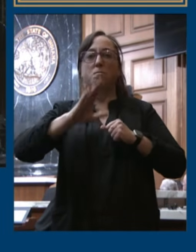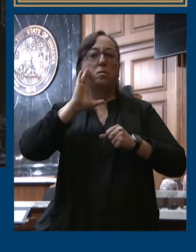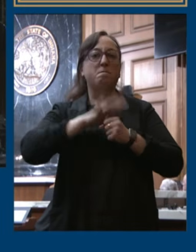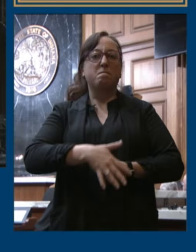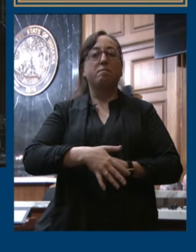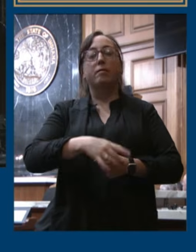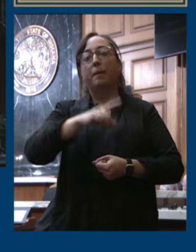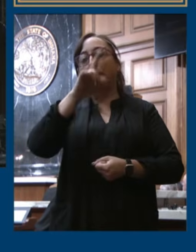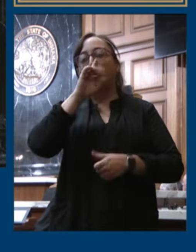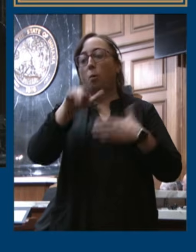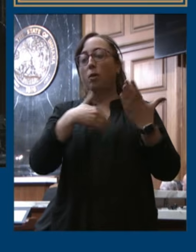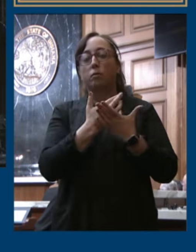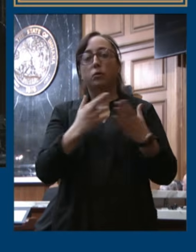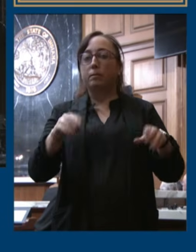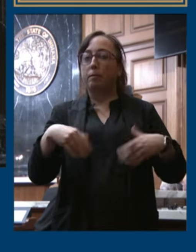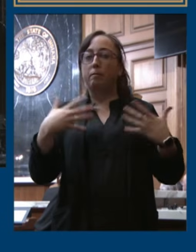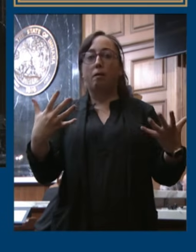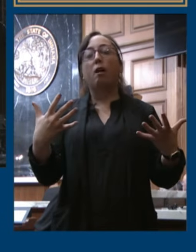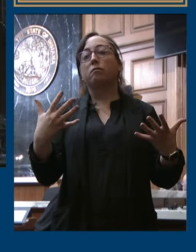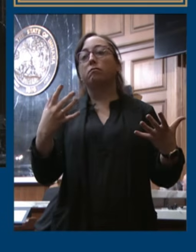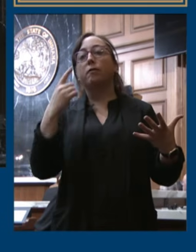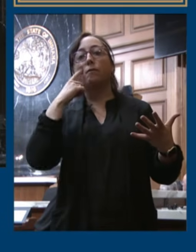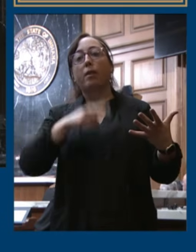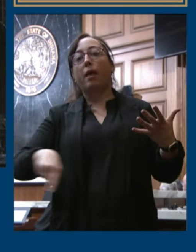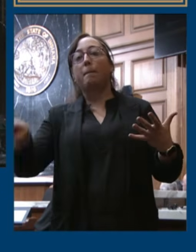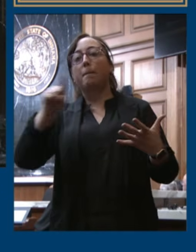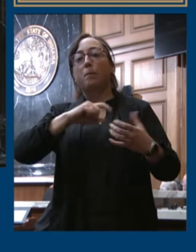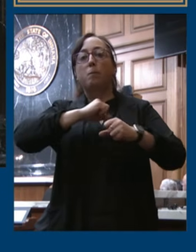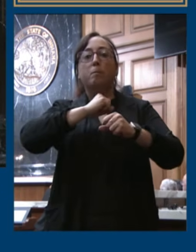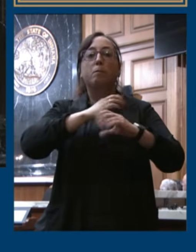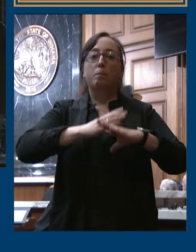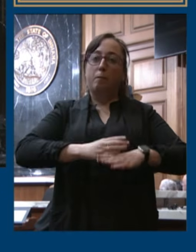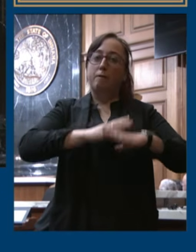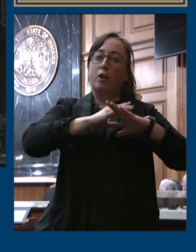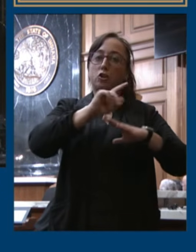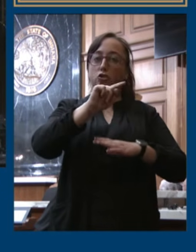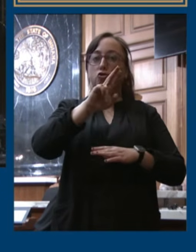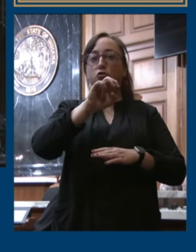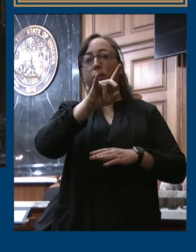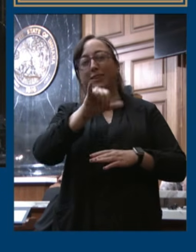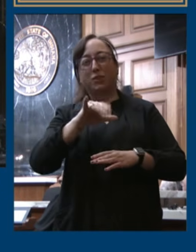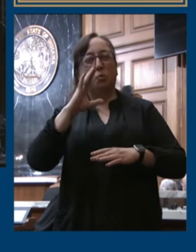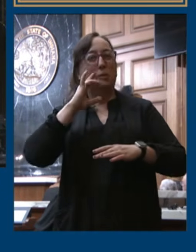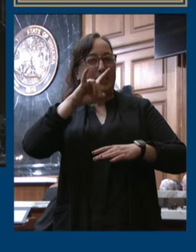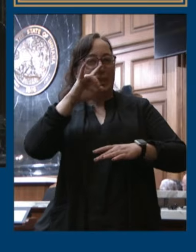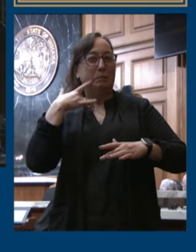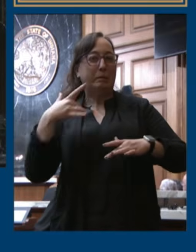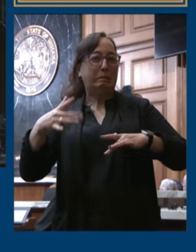RESOURCES TO PREVENTING TRUANCY? BECAUSE HE KNOWS KIDS WHO DON'T GRADUATE HIGH SCHOOL